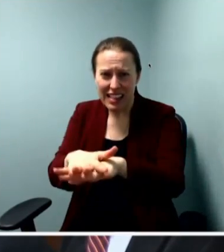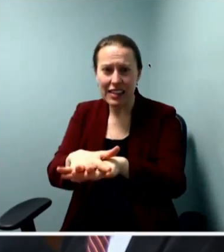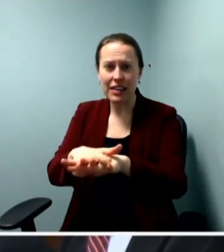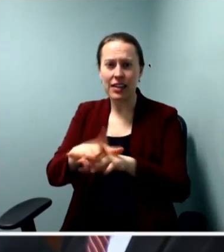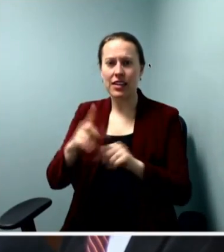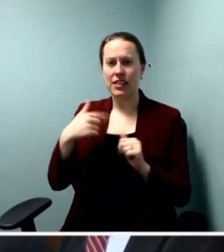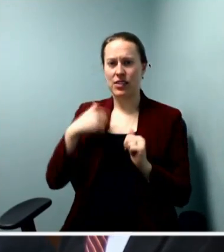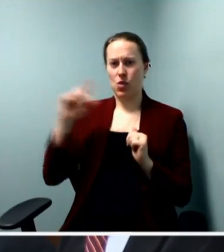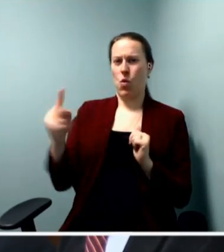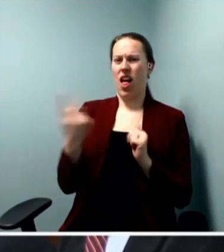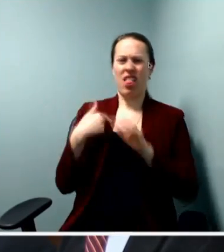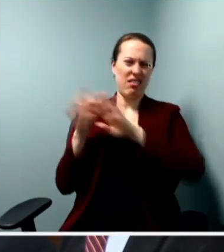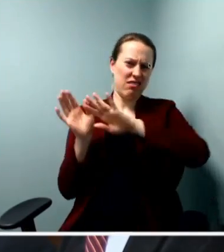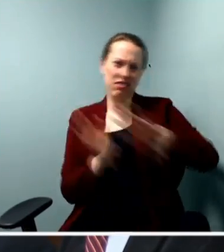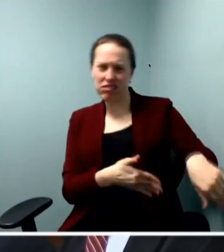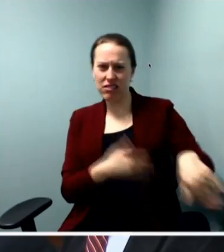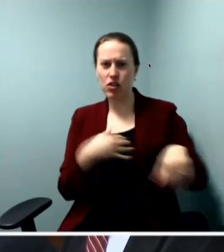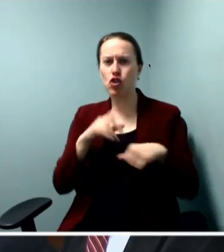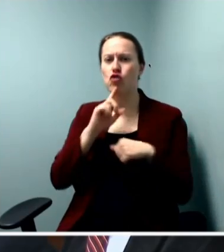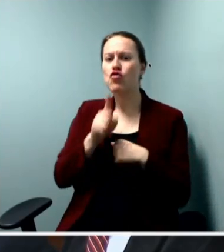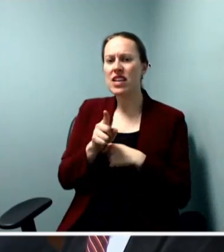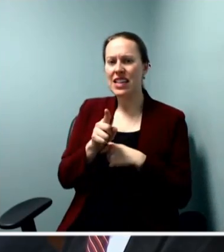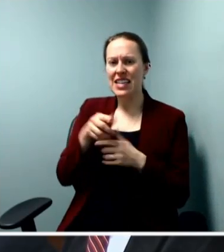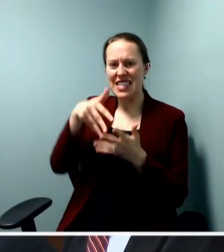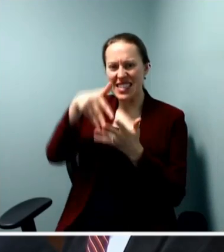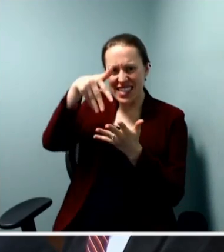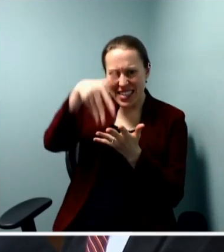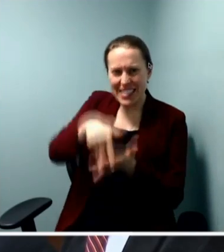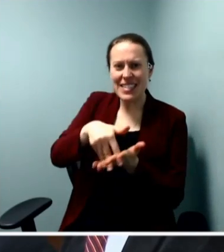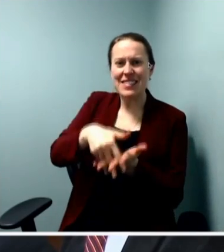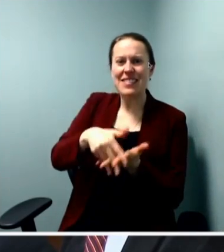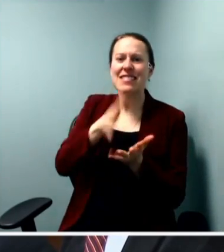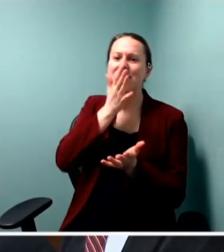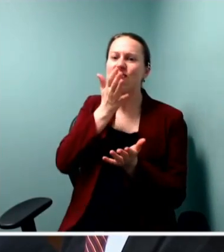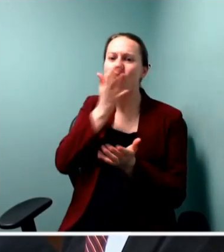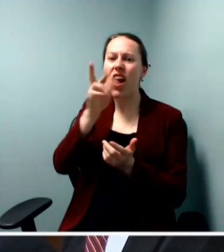and you know, I called Judy up, and I said, "Could I come and film you,